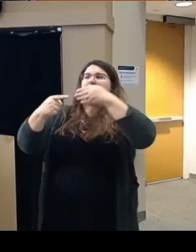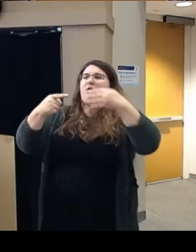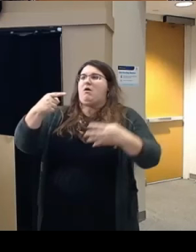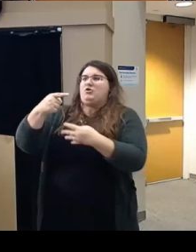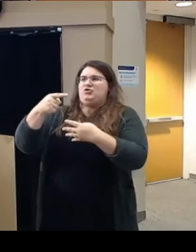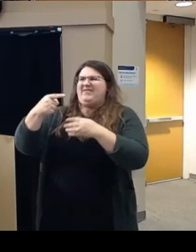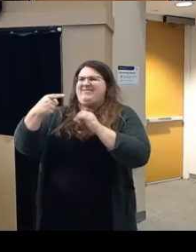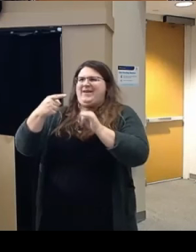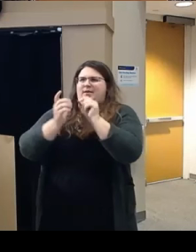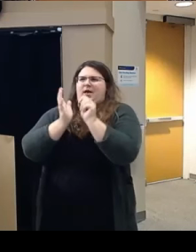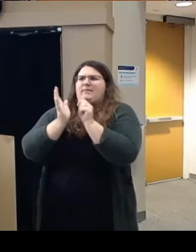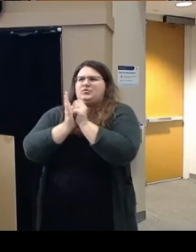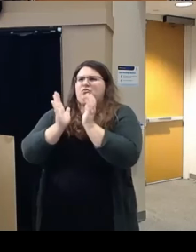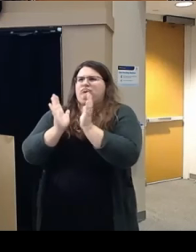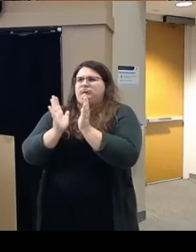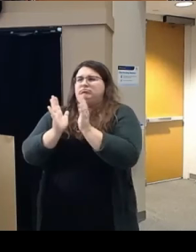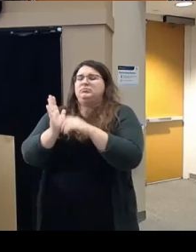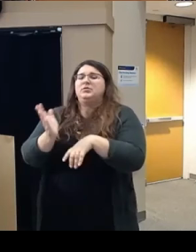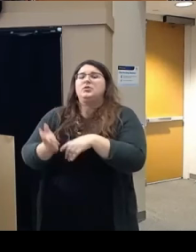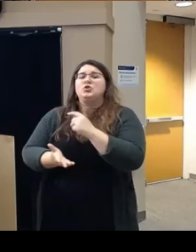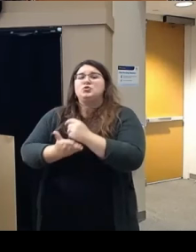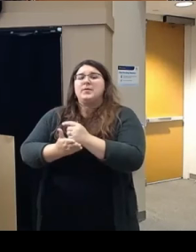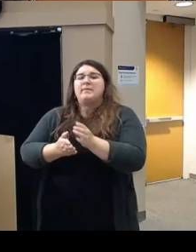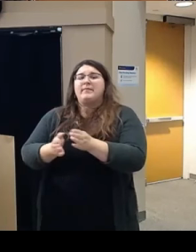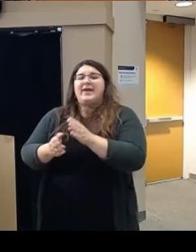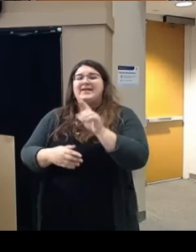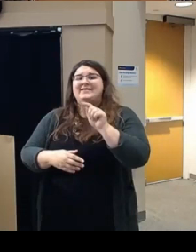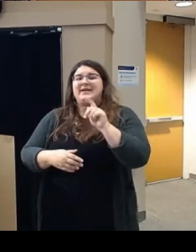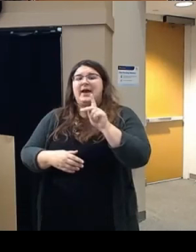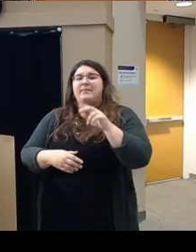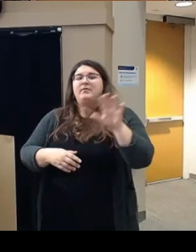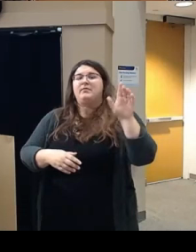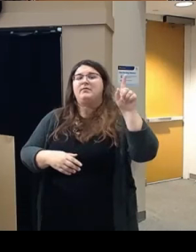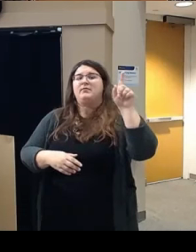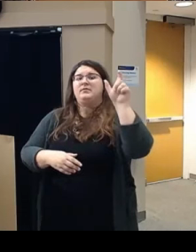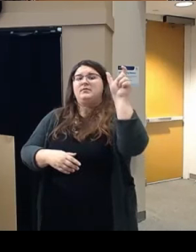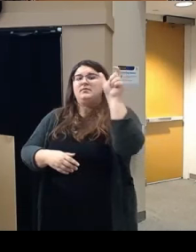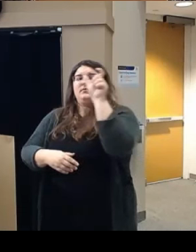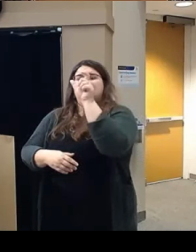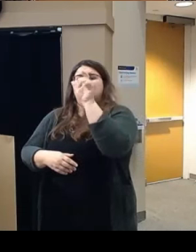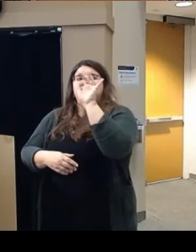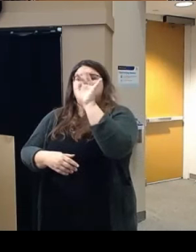to the treatment plan tab that you might have to wrench in um and your the first um screen